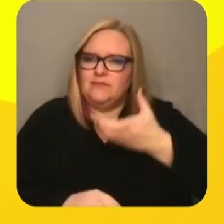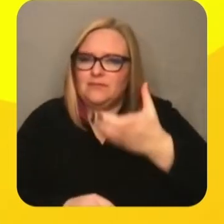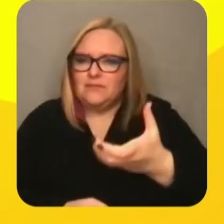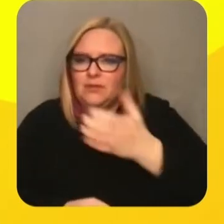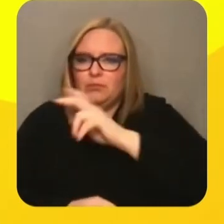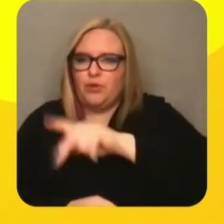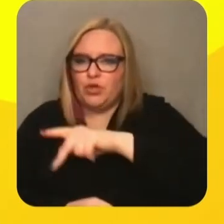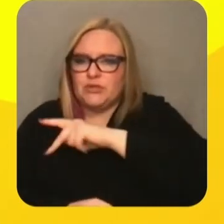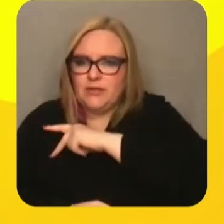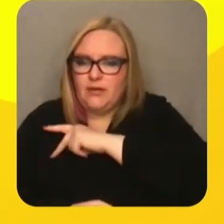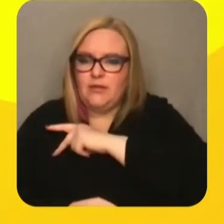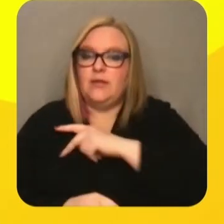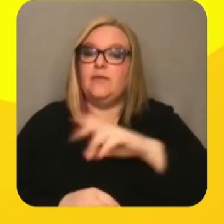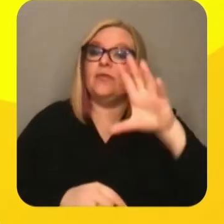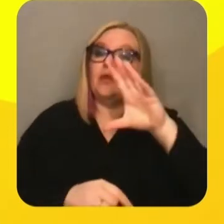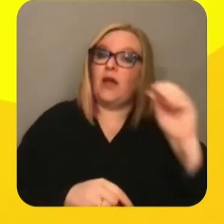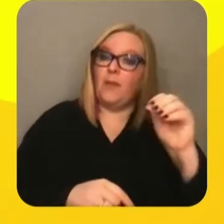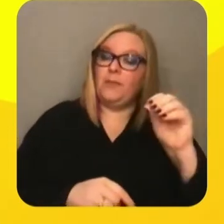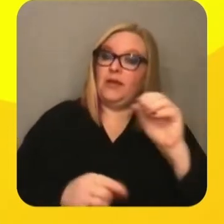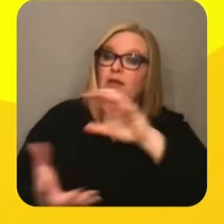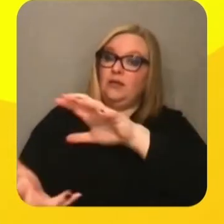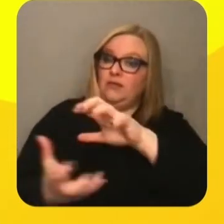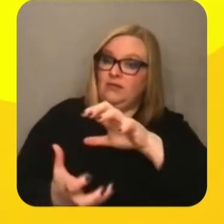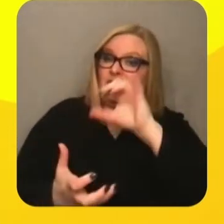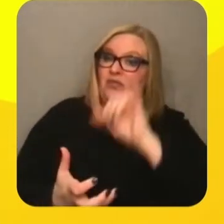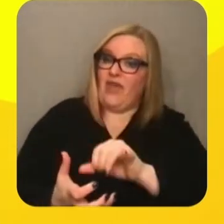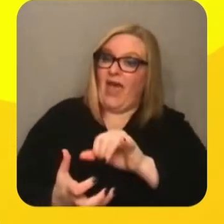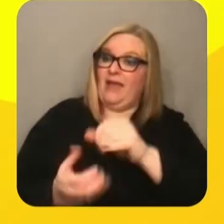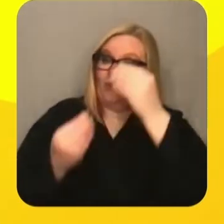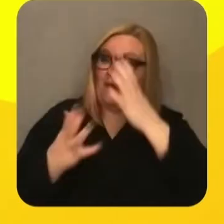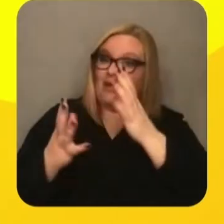that the company is saying that matters and they're seeing themselves reflected in the work as well.